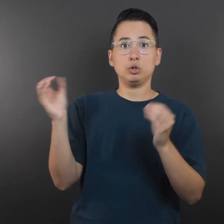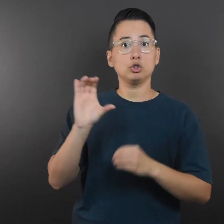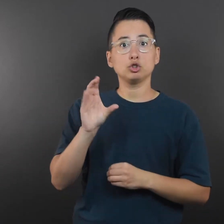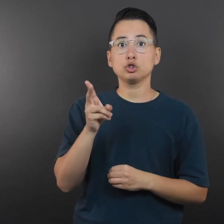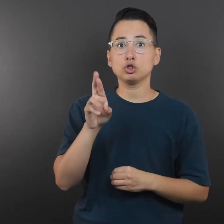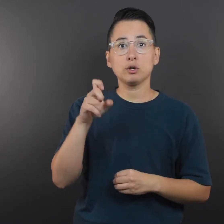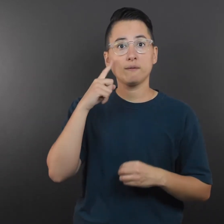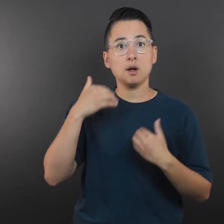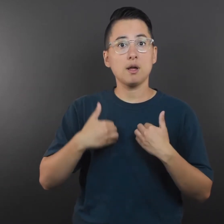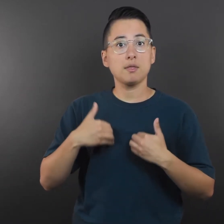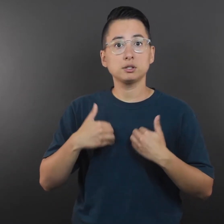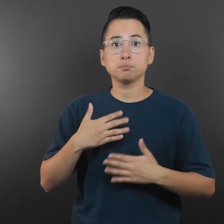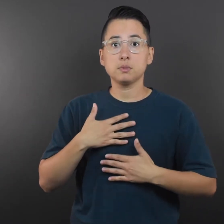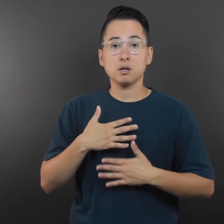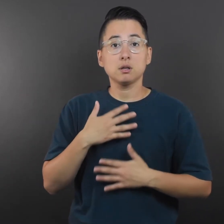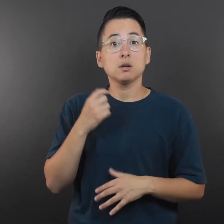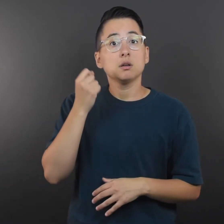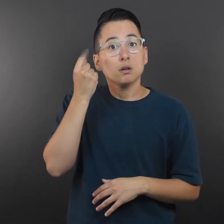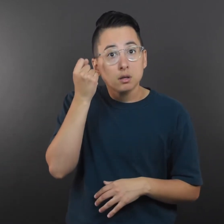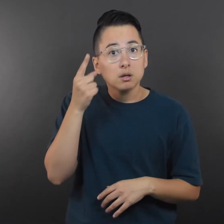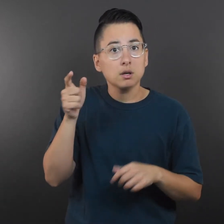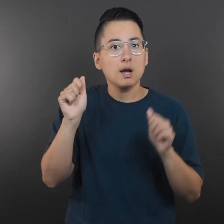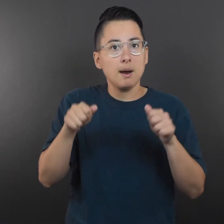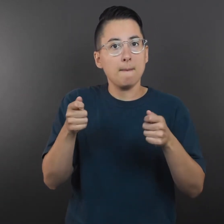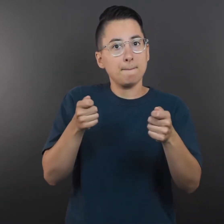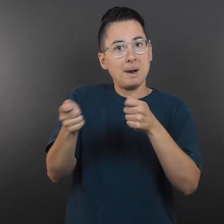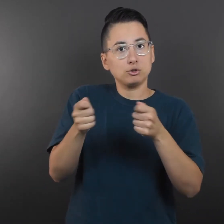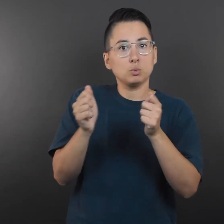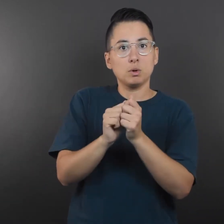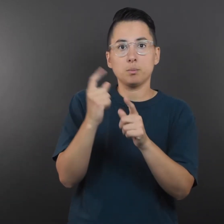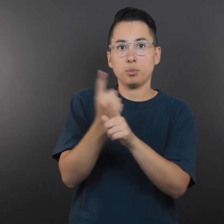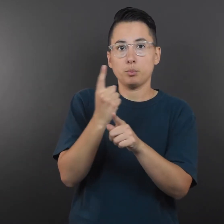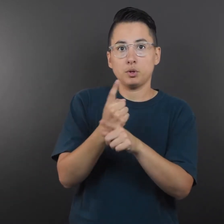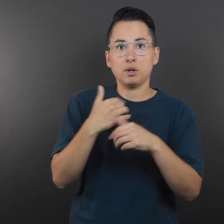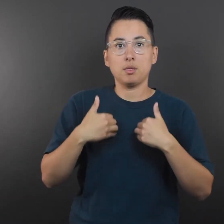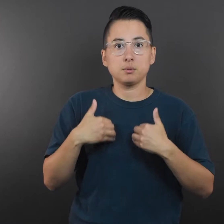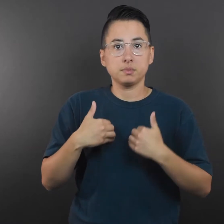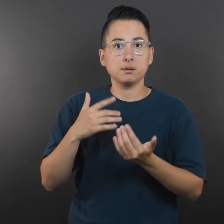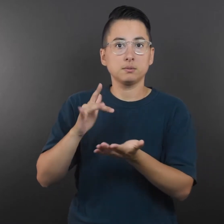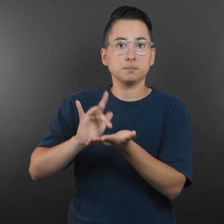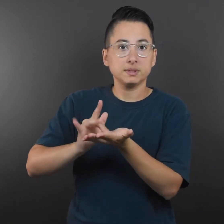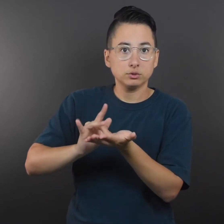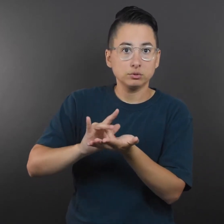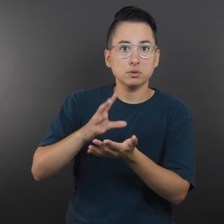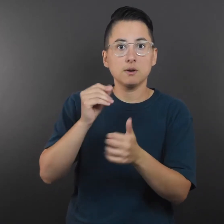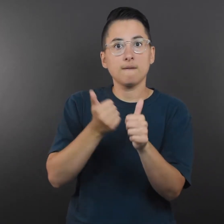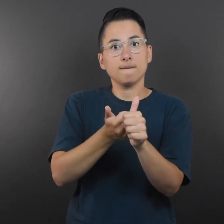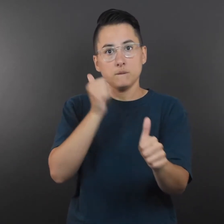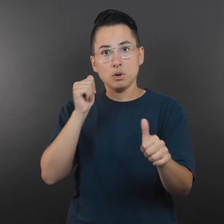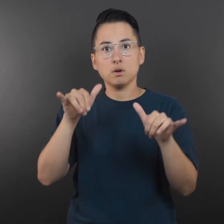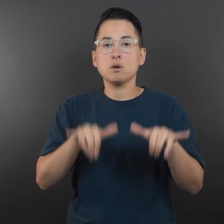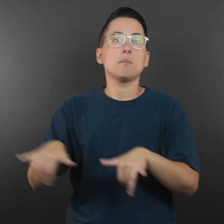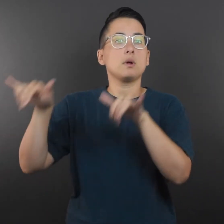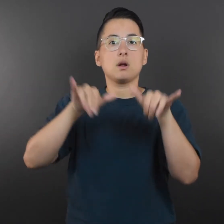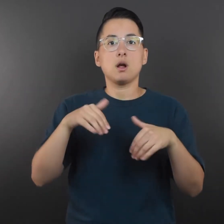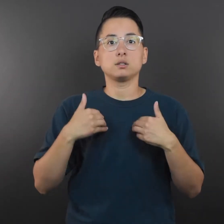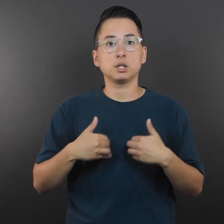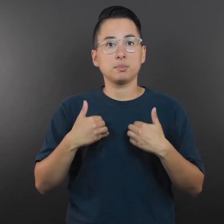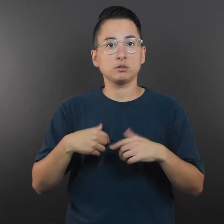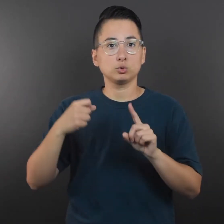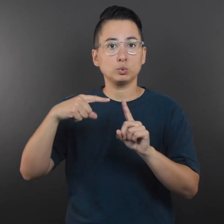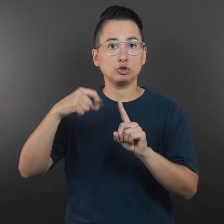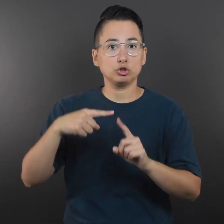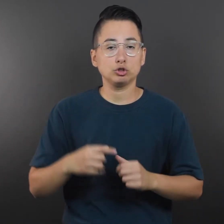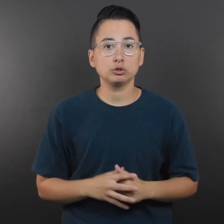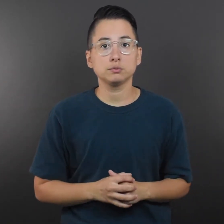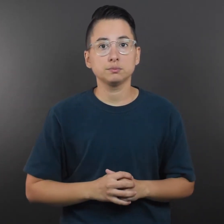manageable with proper asthma medications and by avoiding Common Asthma Triggers.